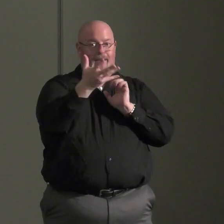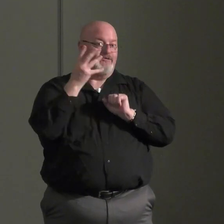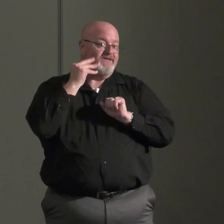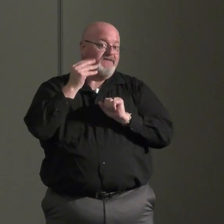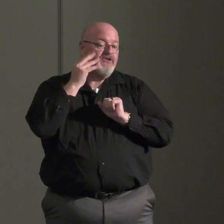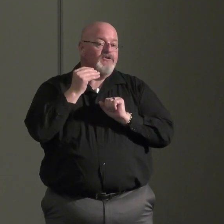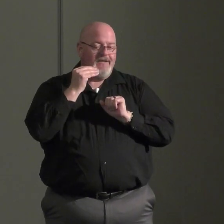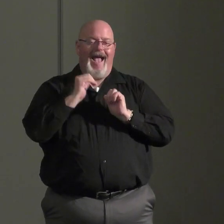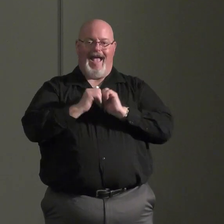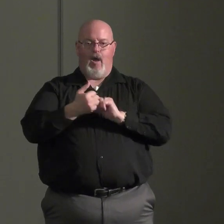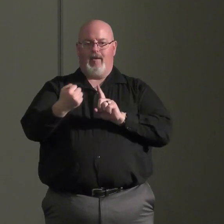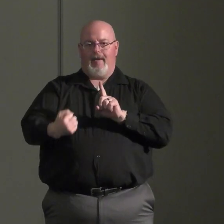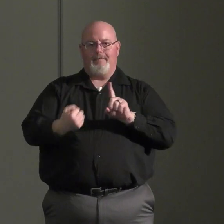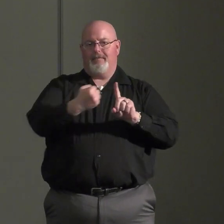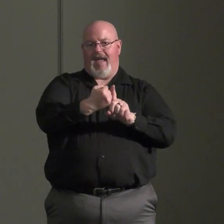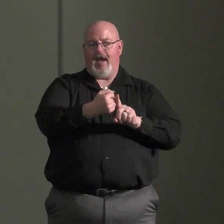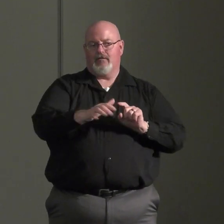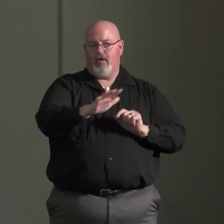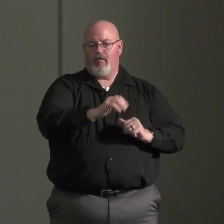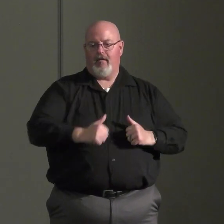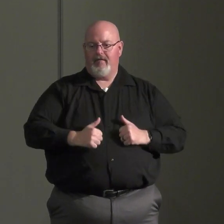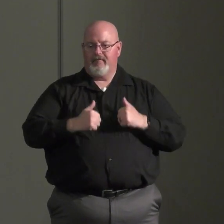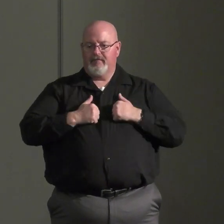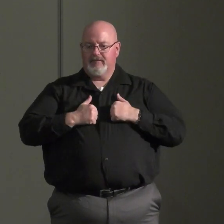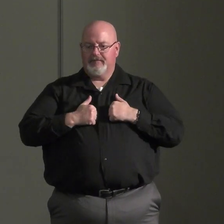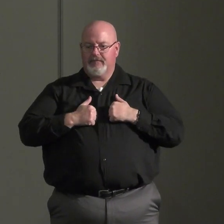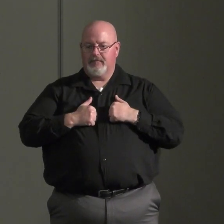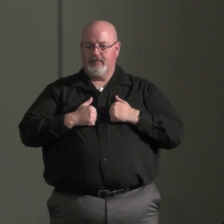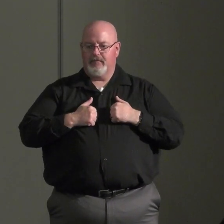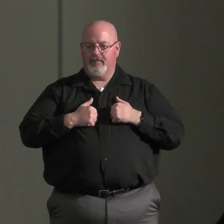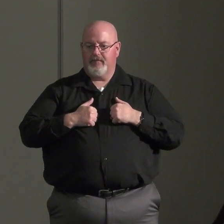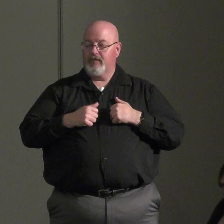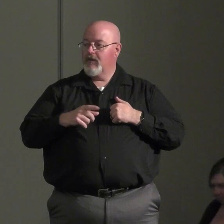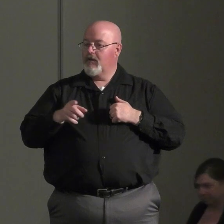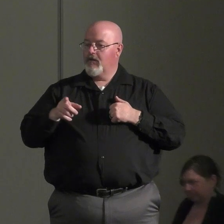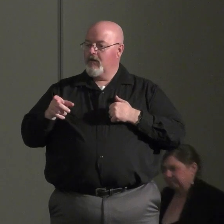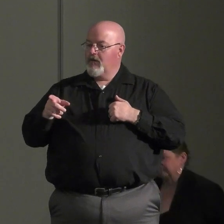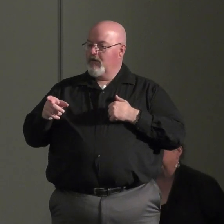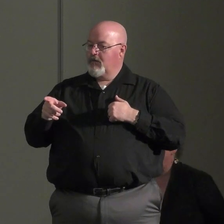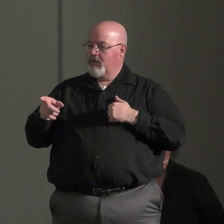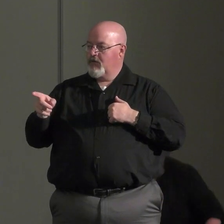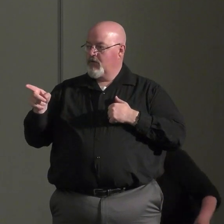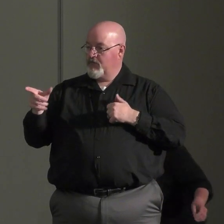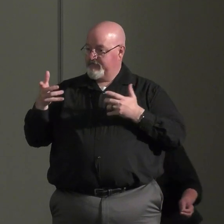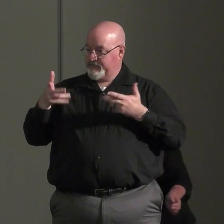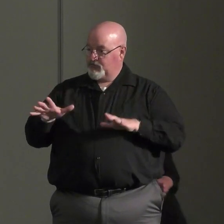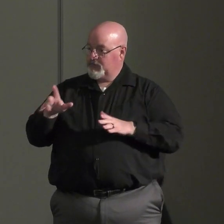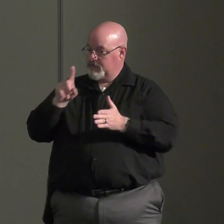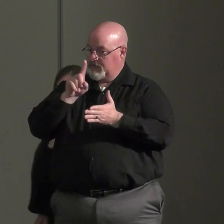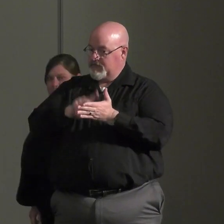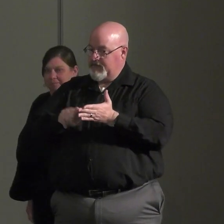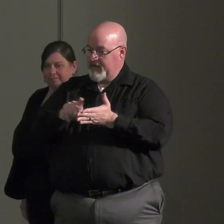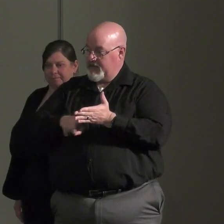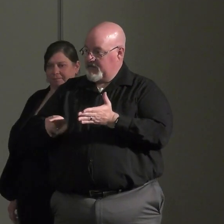are and how it affects them in their lives >> MIKE: Have you ever conducted a study? For